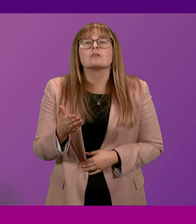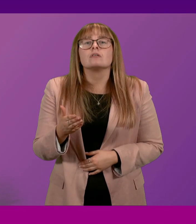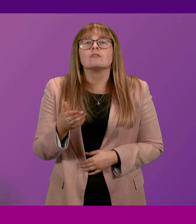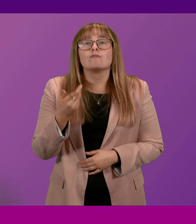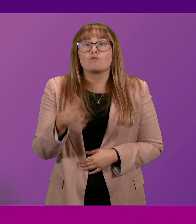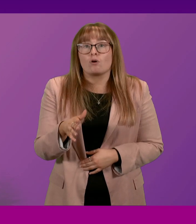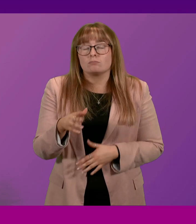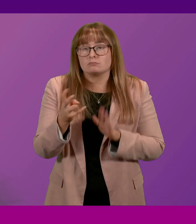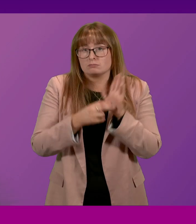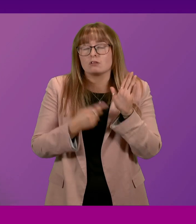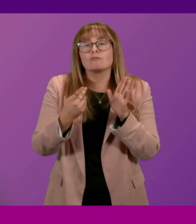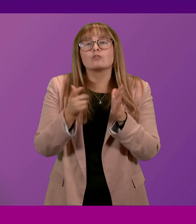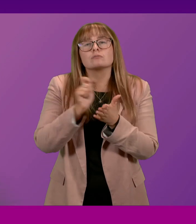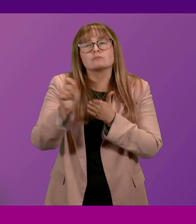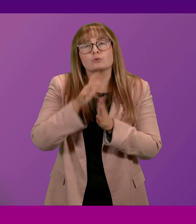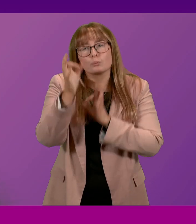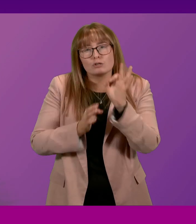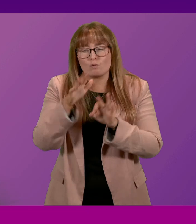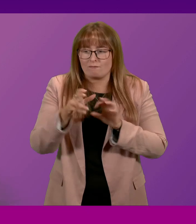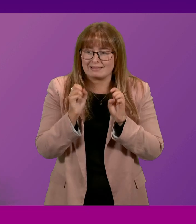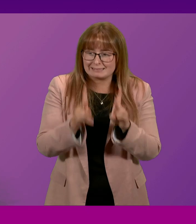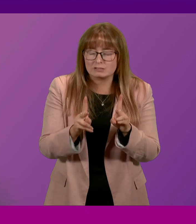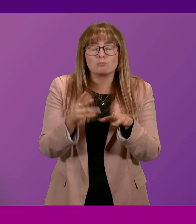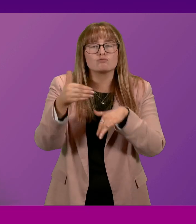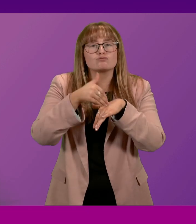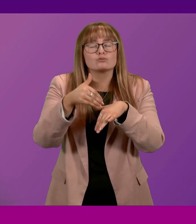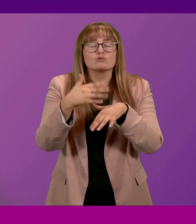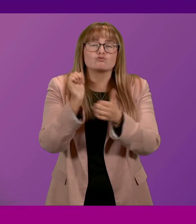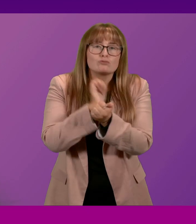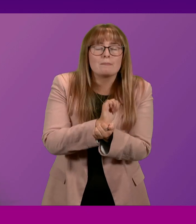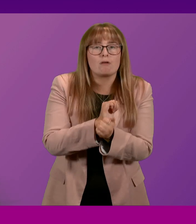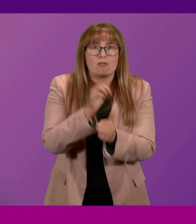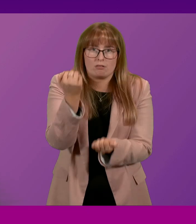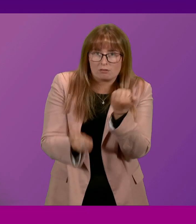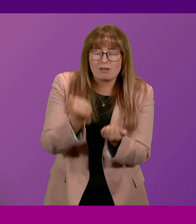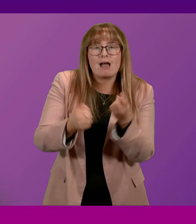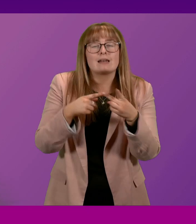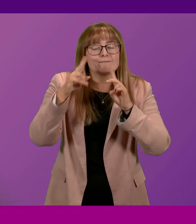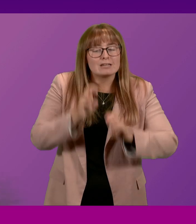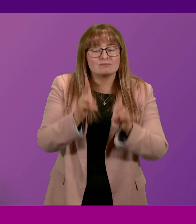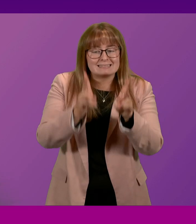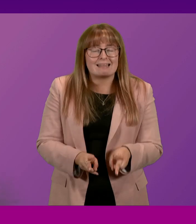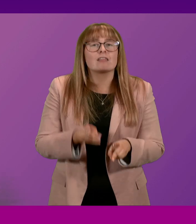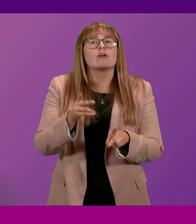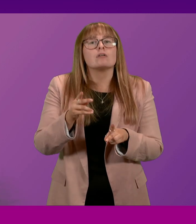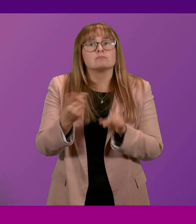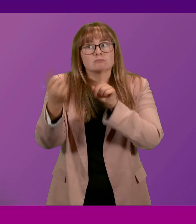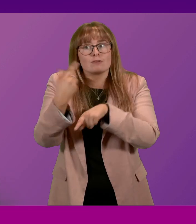written questions about the operation of the systems of criminal prosecution and investigation of deaths are answerable only by the law officers,